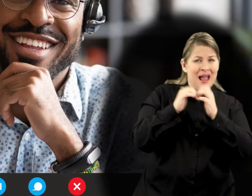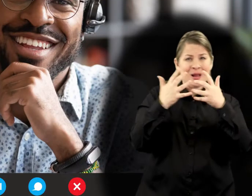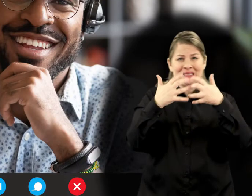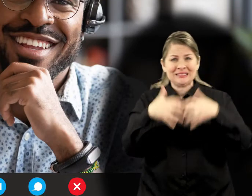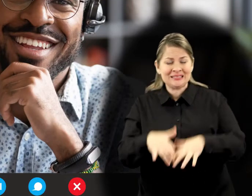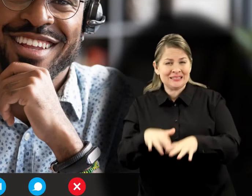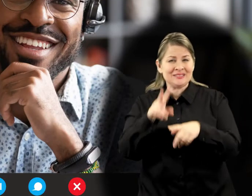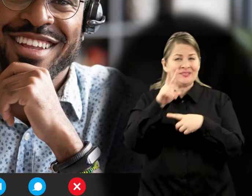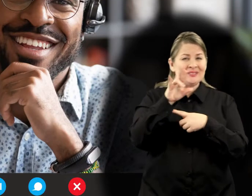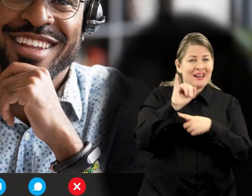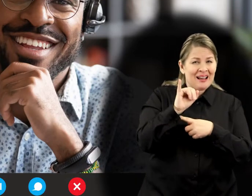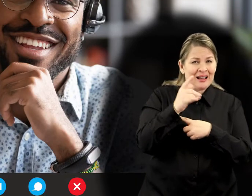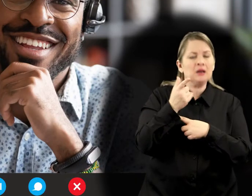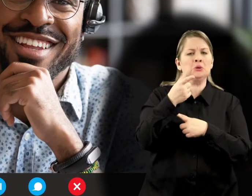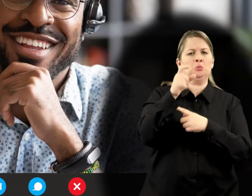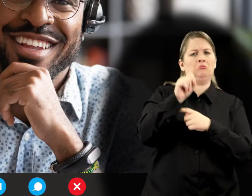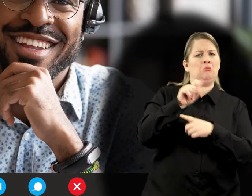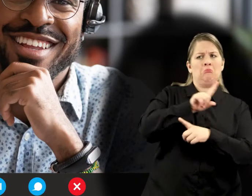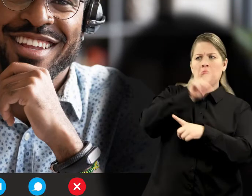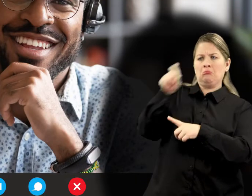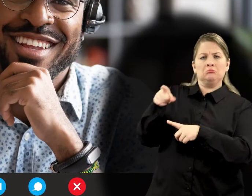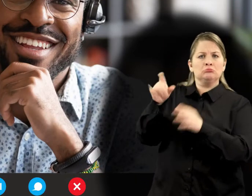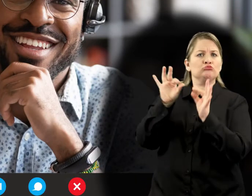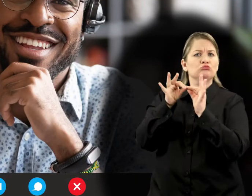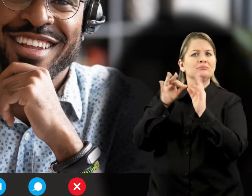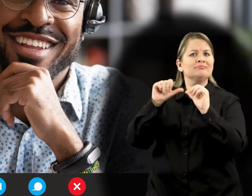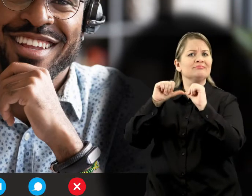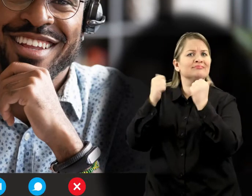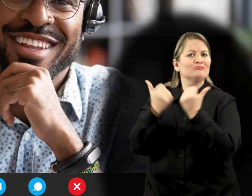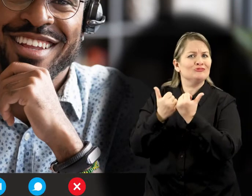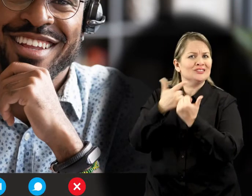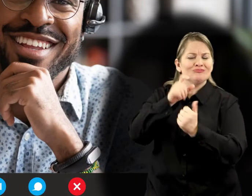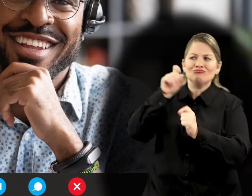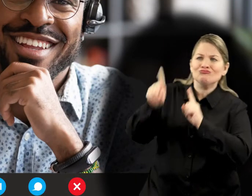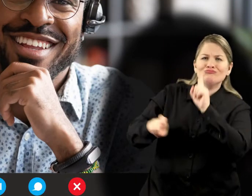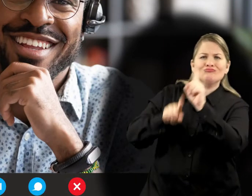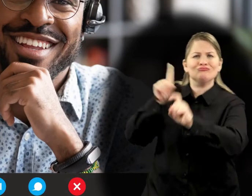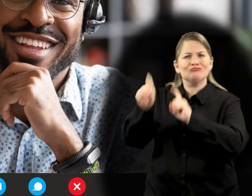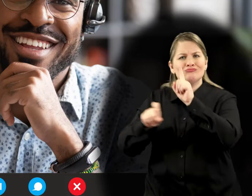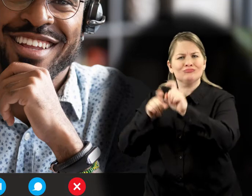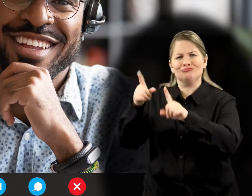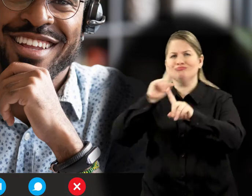A VRI referral agency can also answer questions you or your staff have